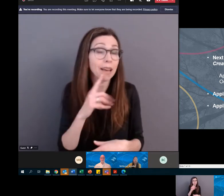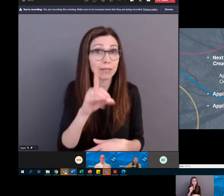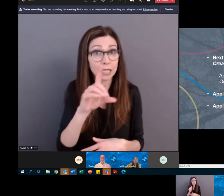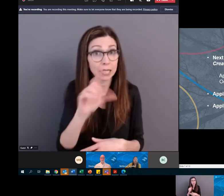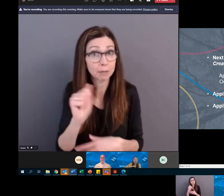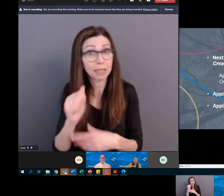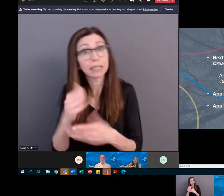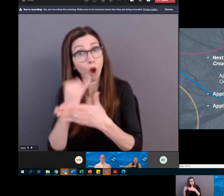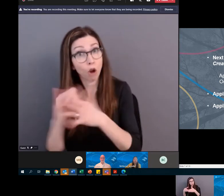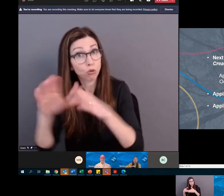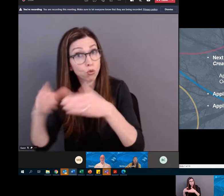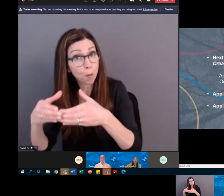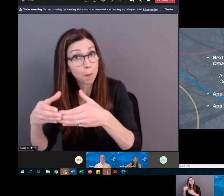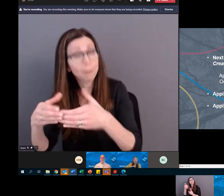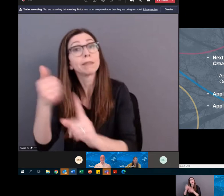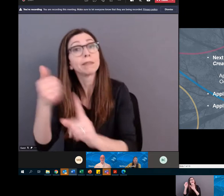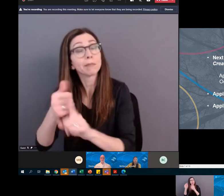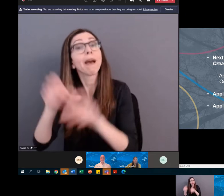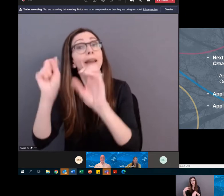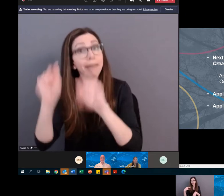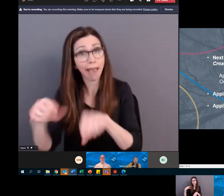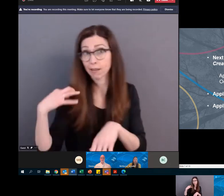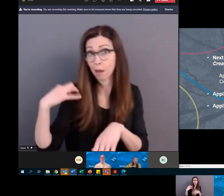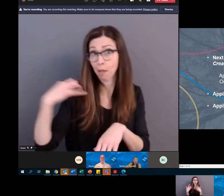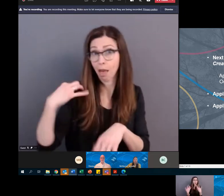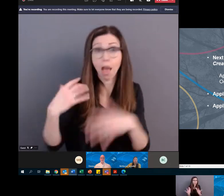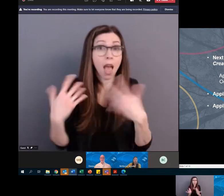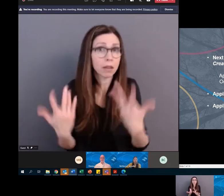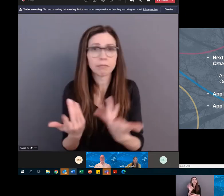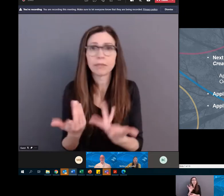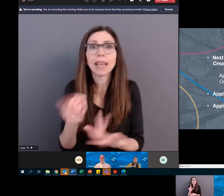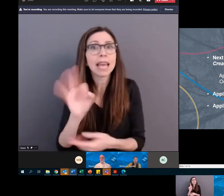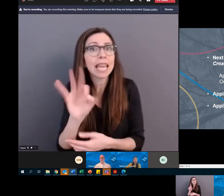apply for funds to cover disability-related supports and services